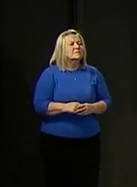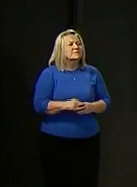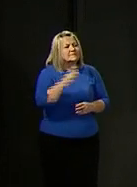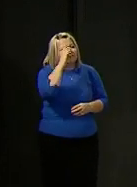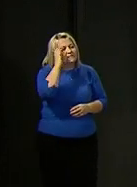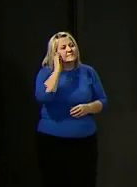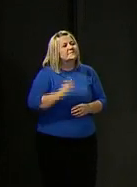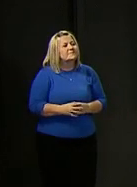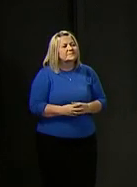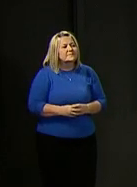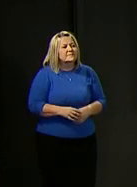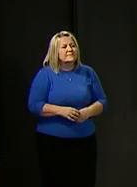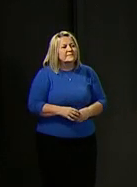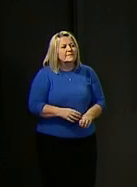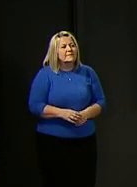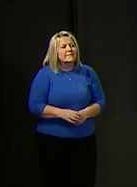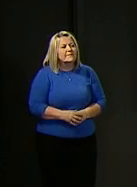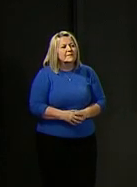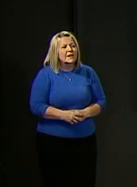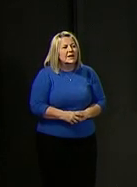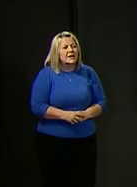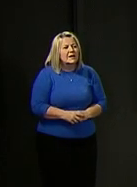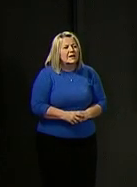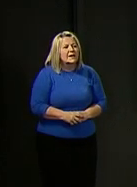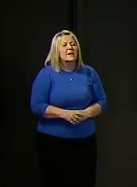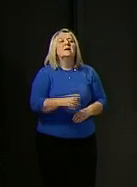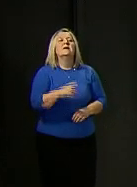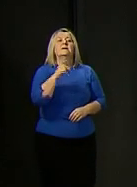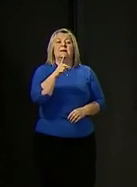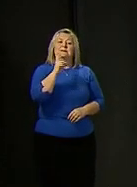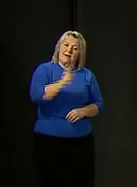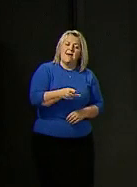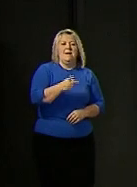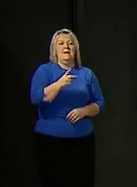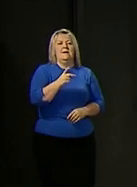relation to yesterday's revelations in Sunday Times and what piece do you have